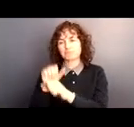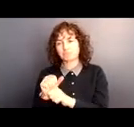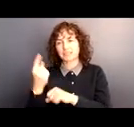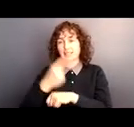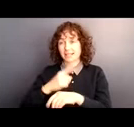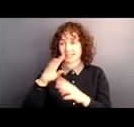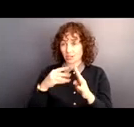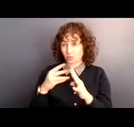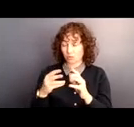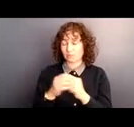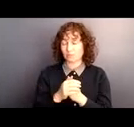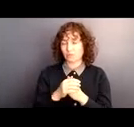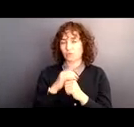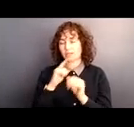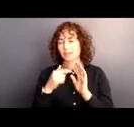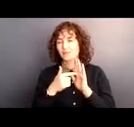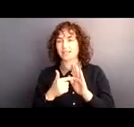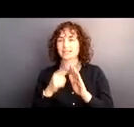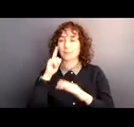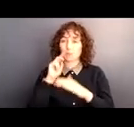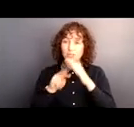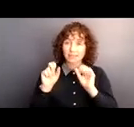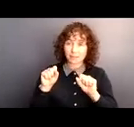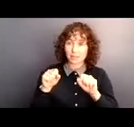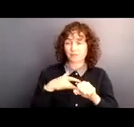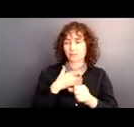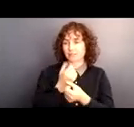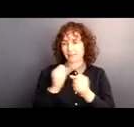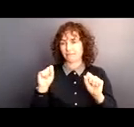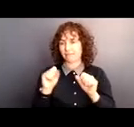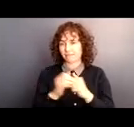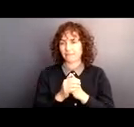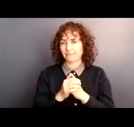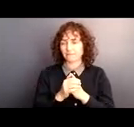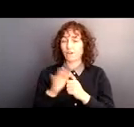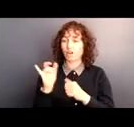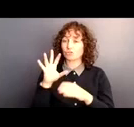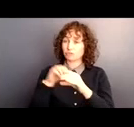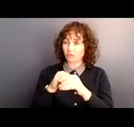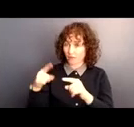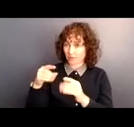which conveys predictability and safety. Involving students in choosing transitional music